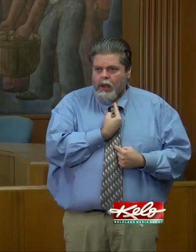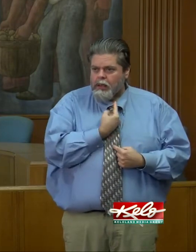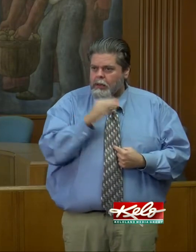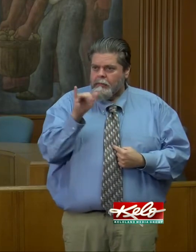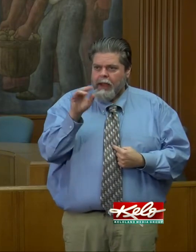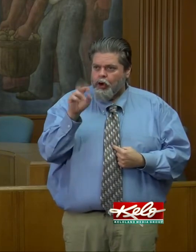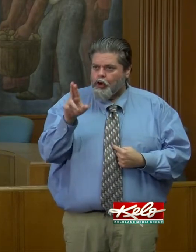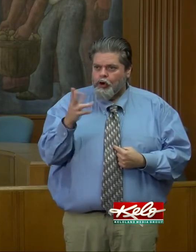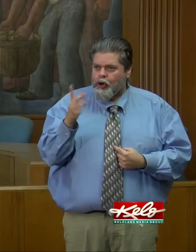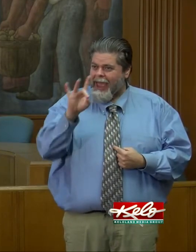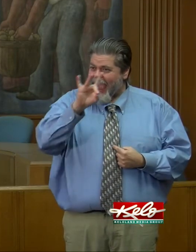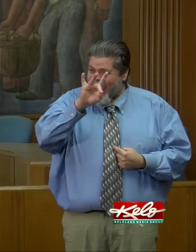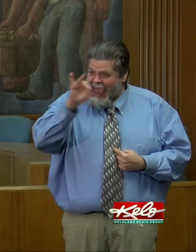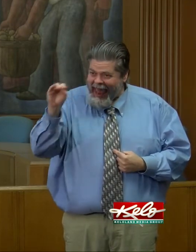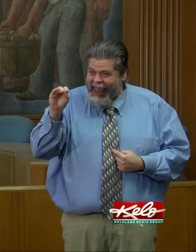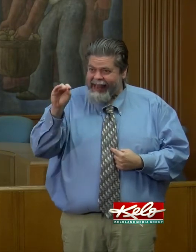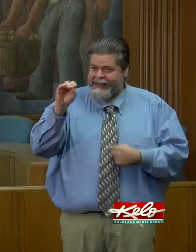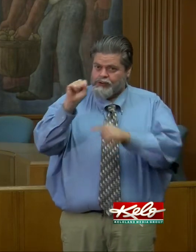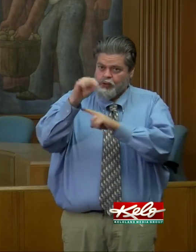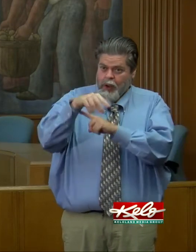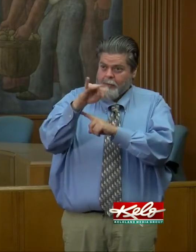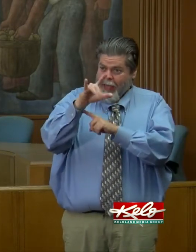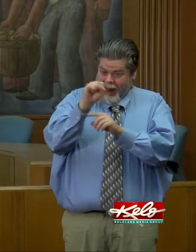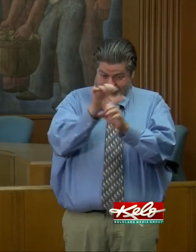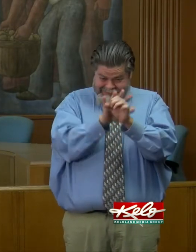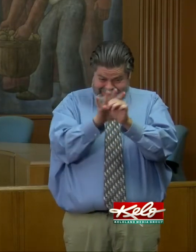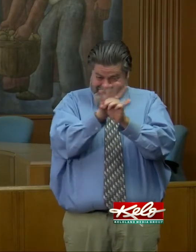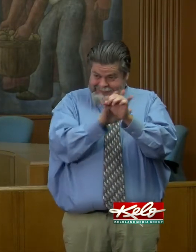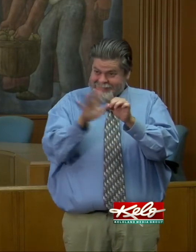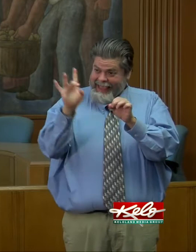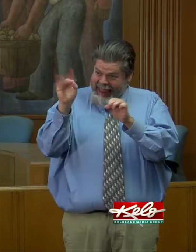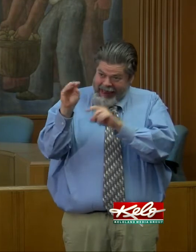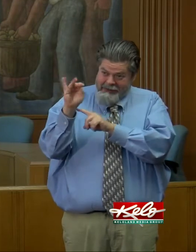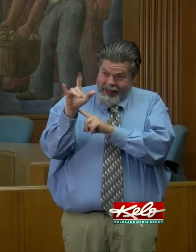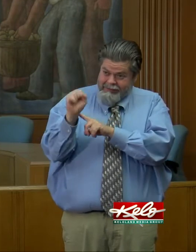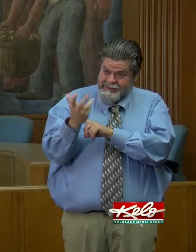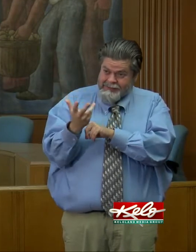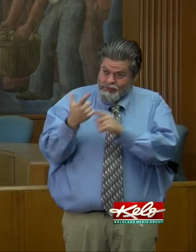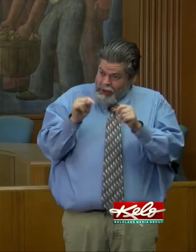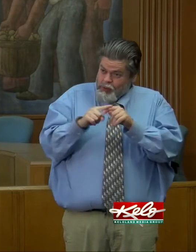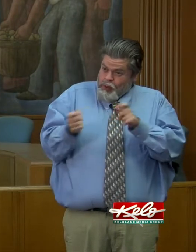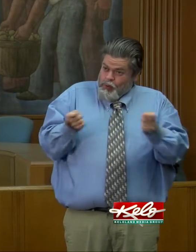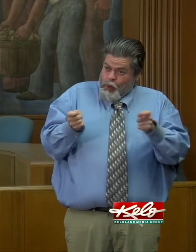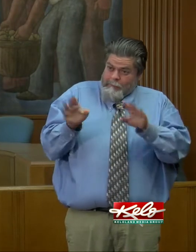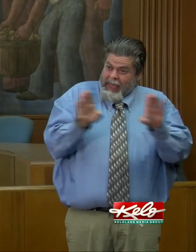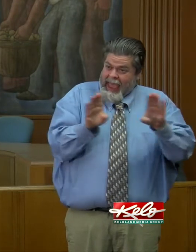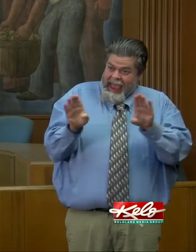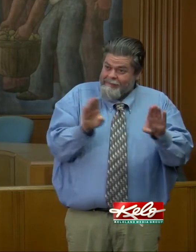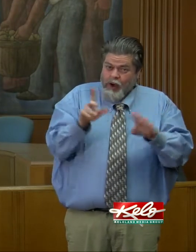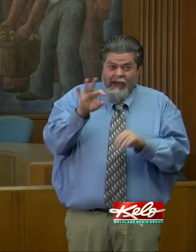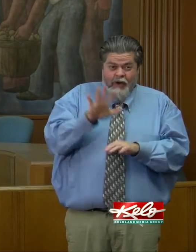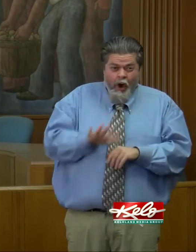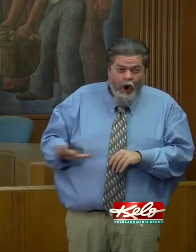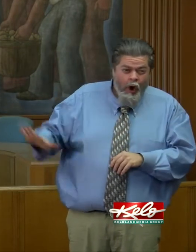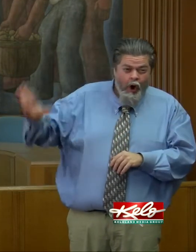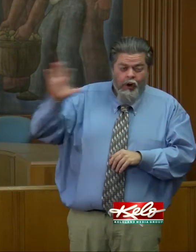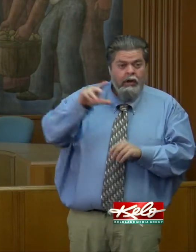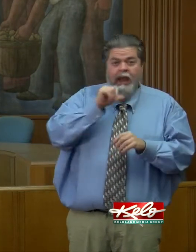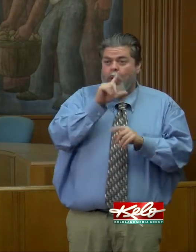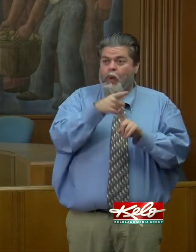PEOPLE, I AM ONE MAYOR OF 80 FRICKIN SQUARE MILES TRYING TO CONTROL THE BEHAVIOR OF AN